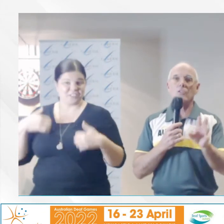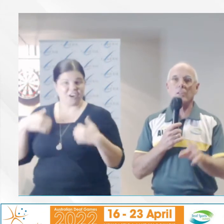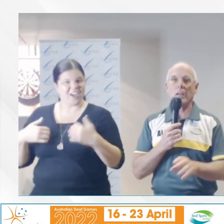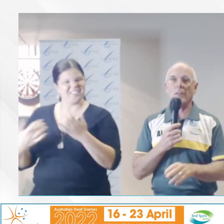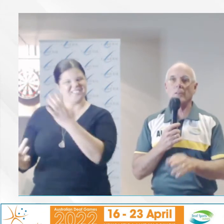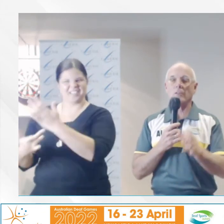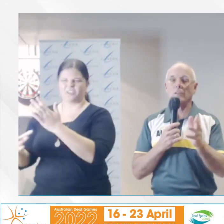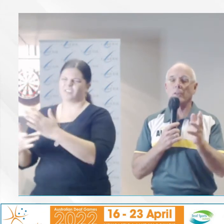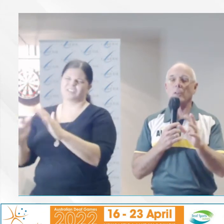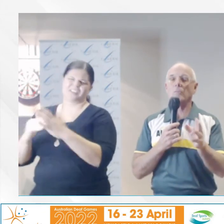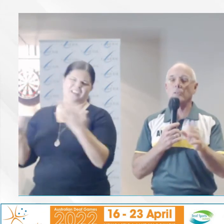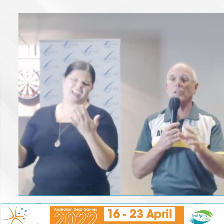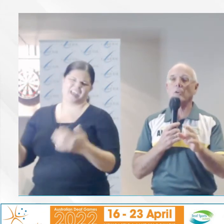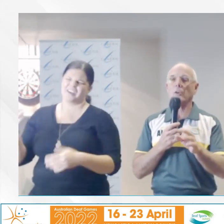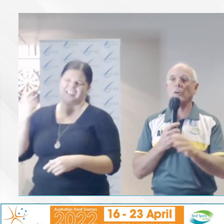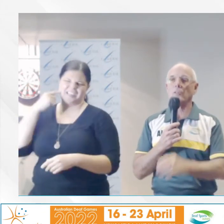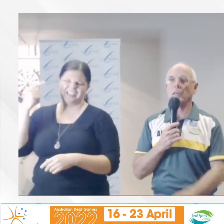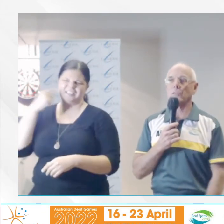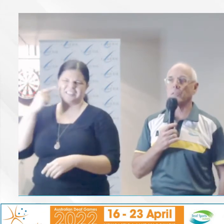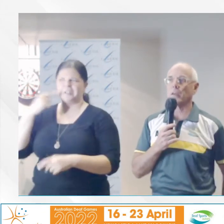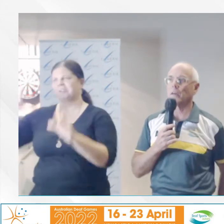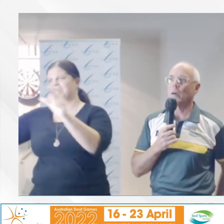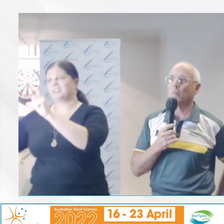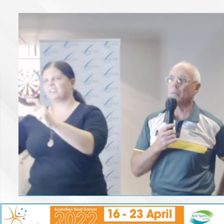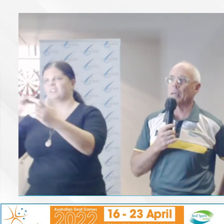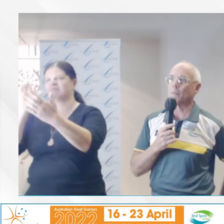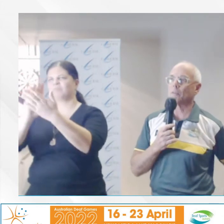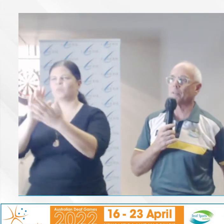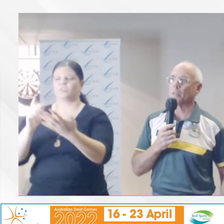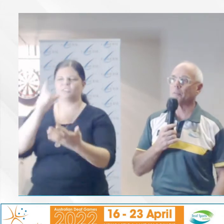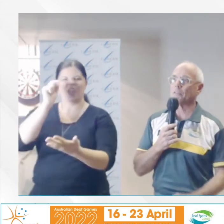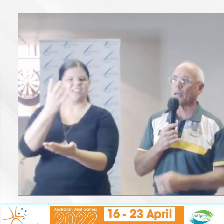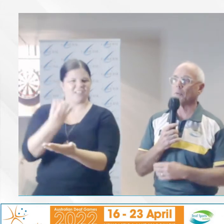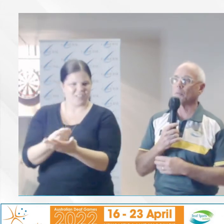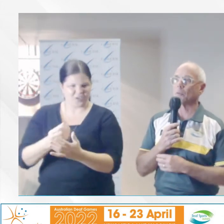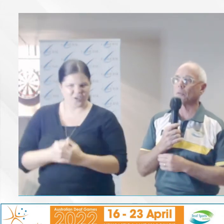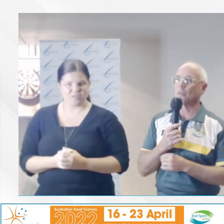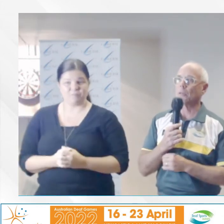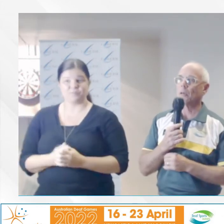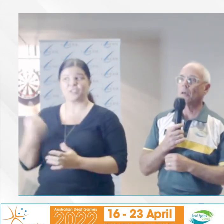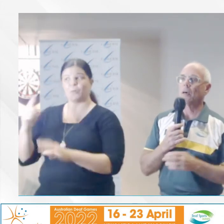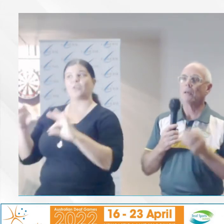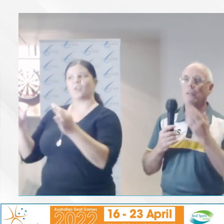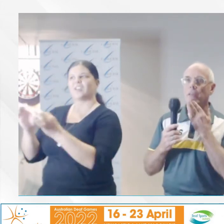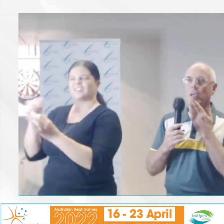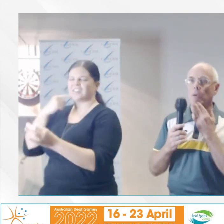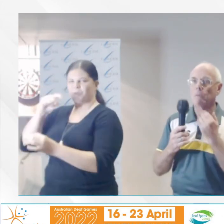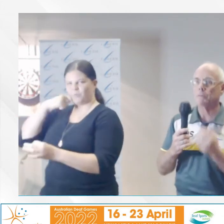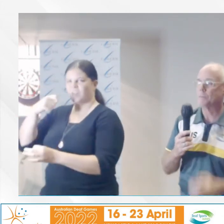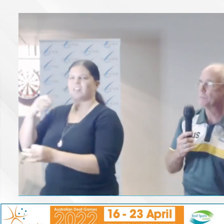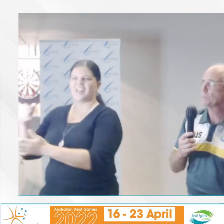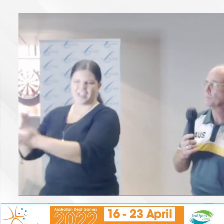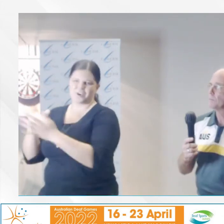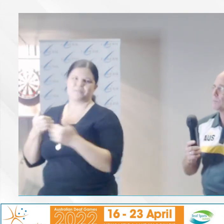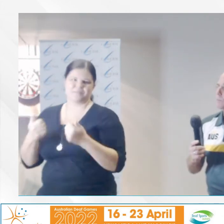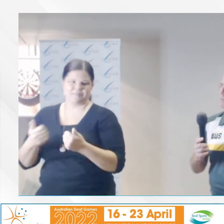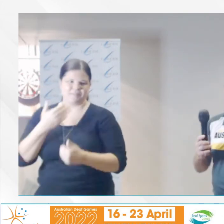now that a particular organisation down being able to develop and then come on board thank you